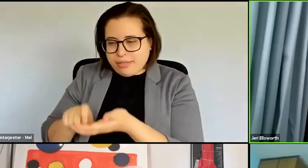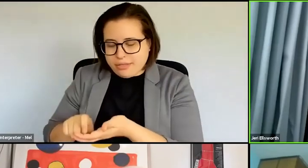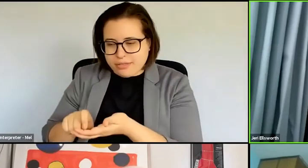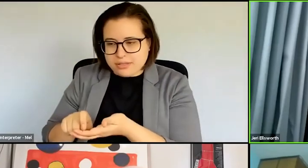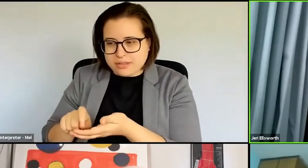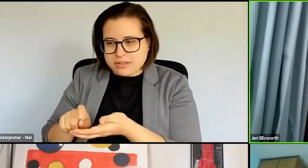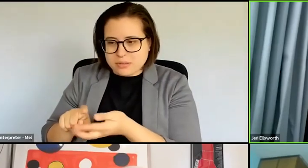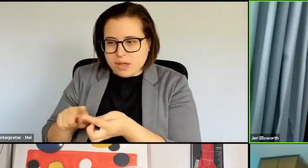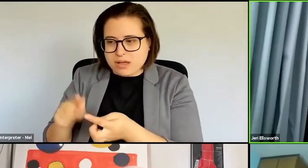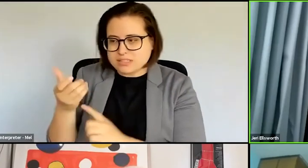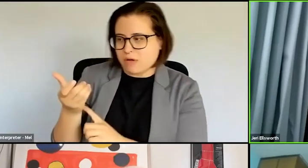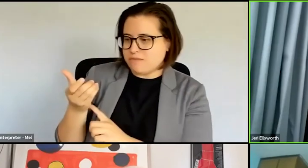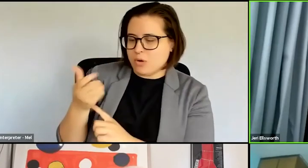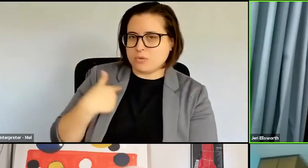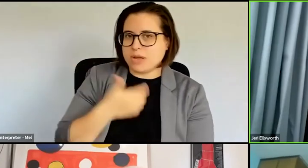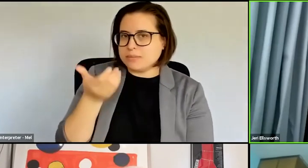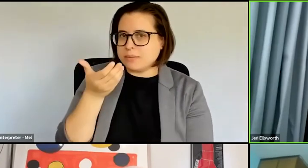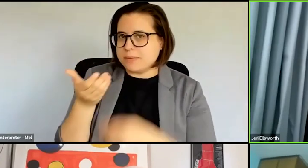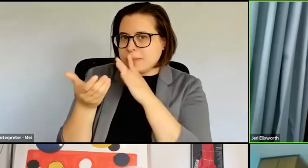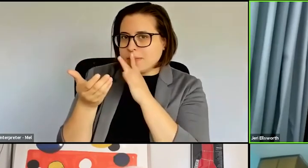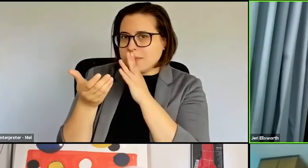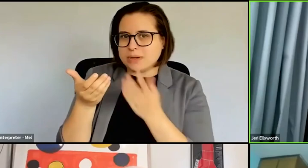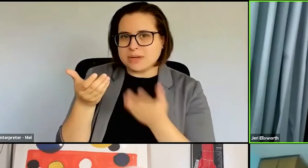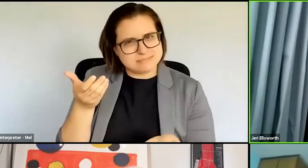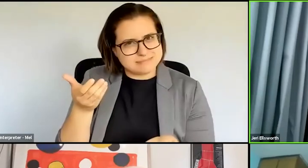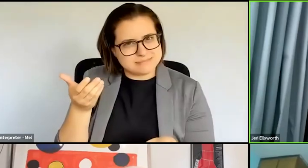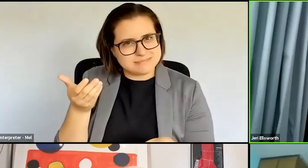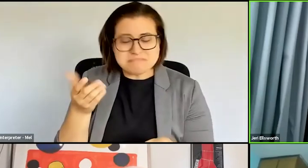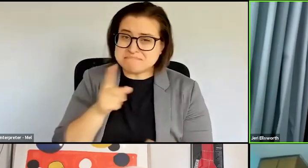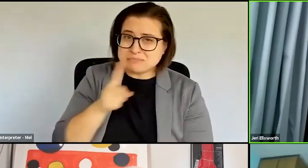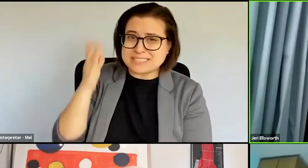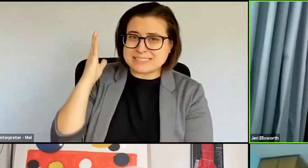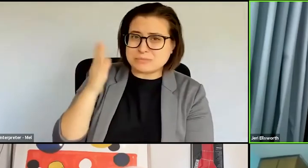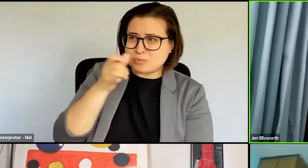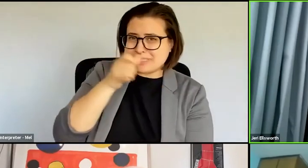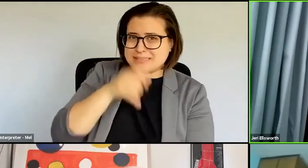thing it seems a little ridiculous, I mean a lot of technology is hard to get our heads wrapped